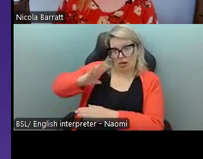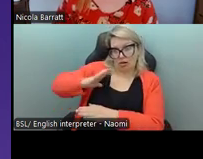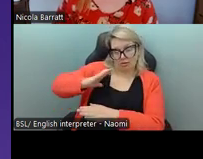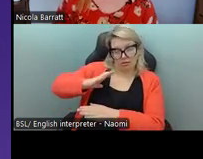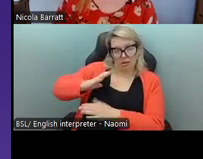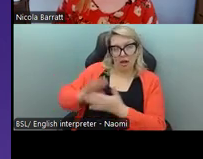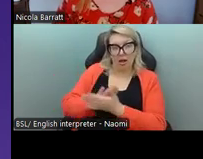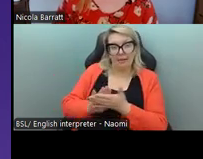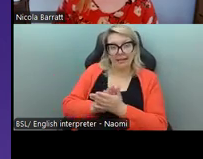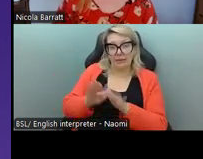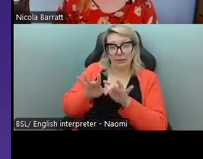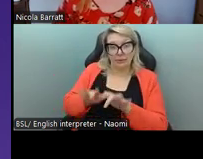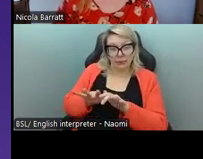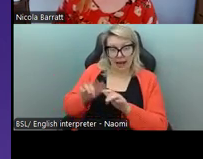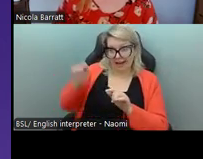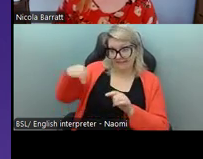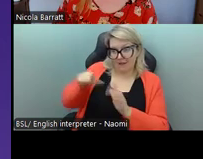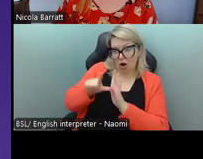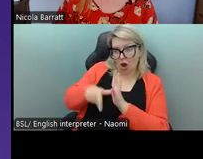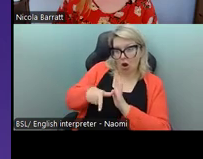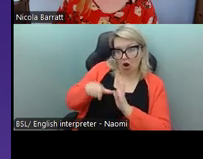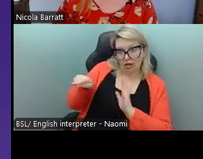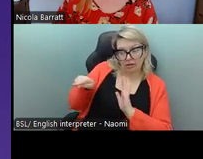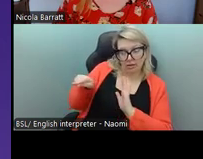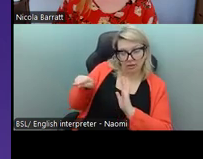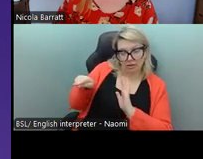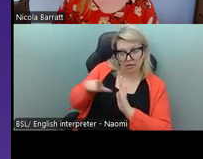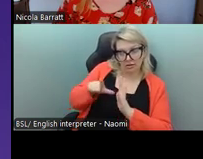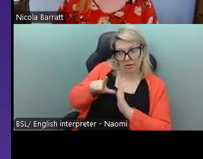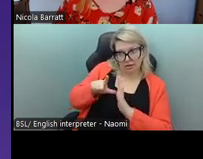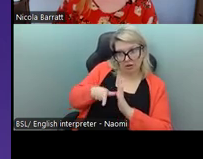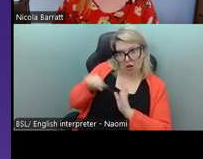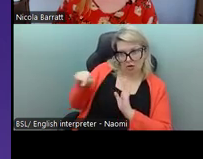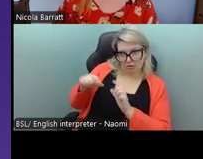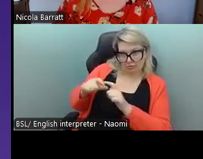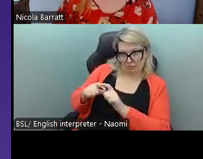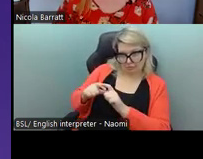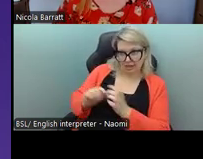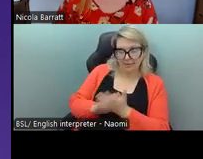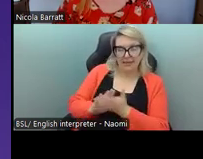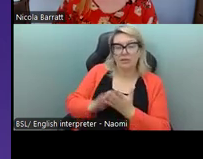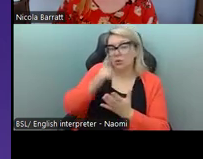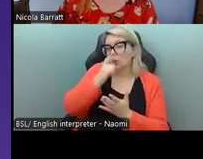There's a little clock down the bottom next to where you'd click on post, where you can schedule things for later.